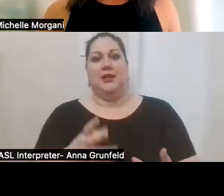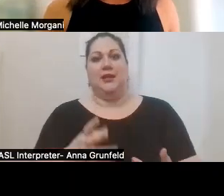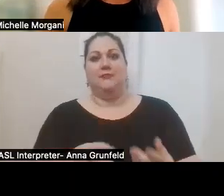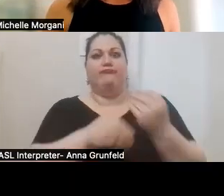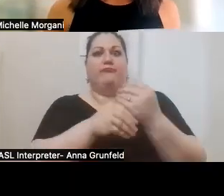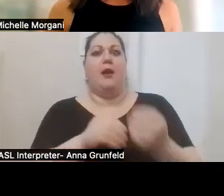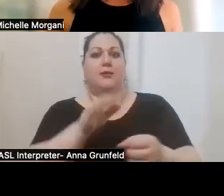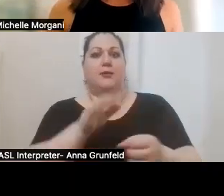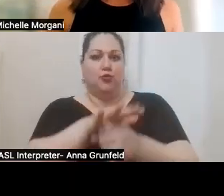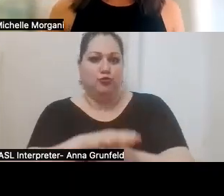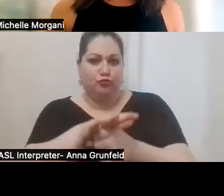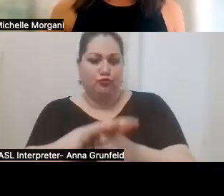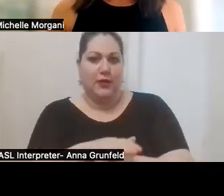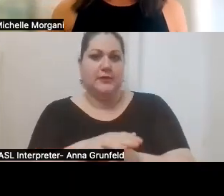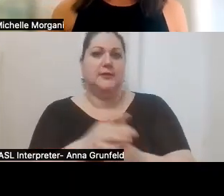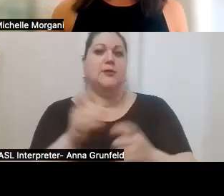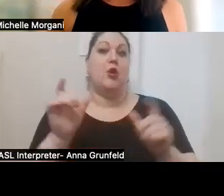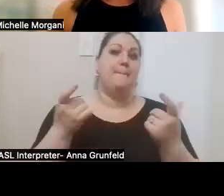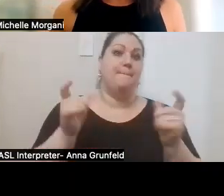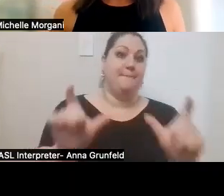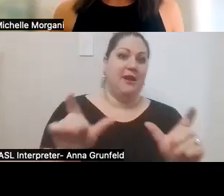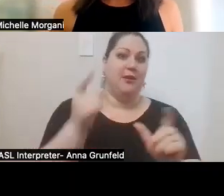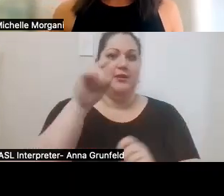So, we're going to move now into some case studies.